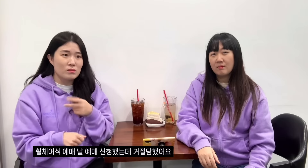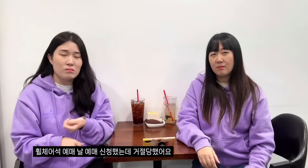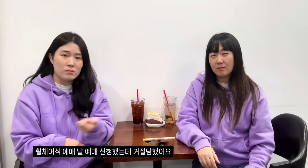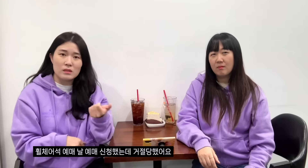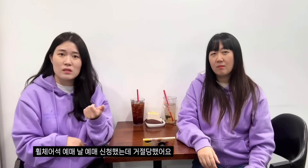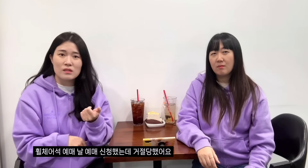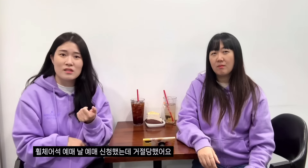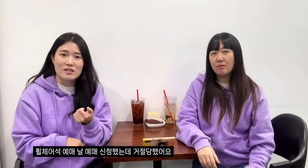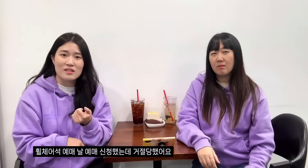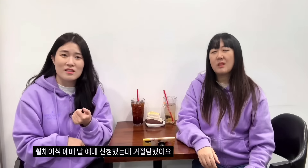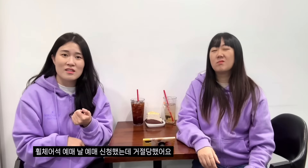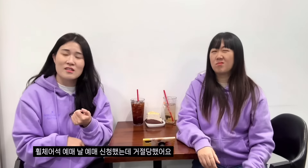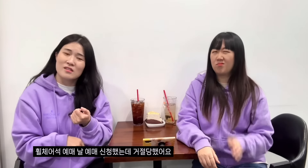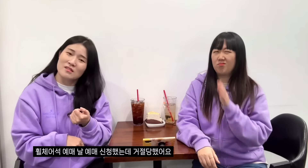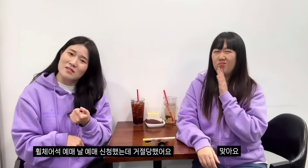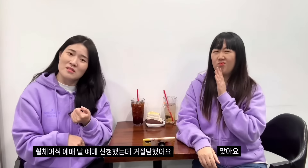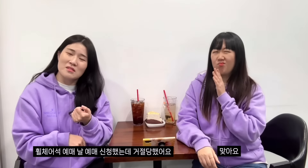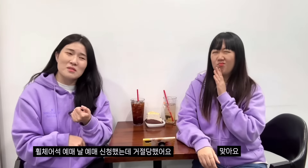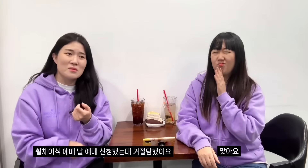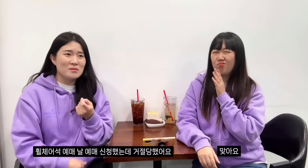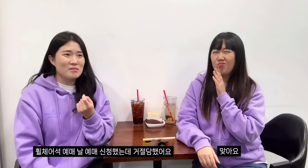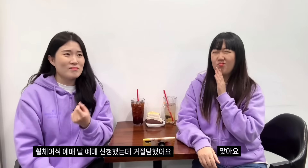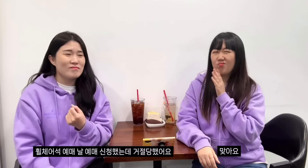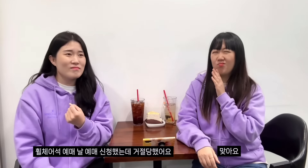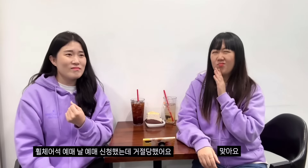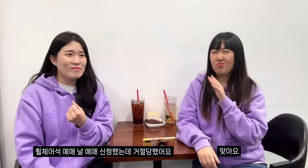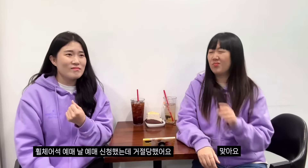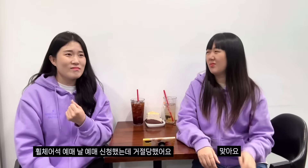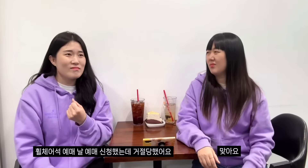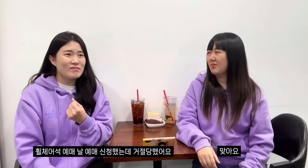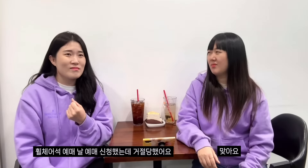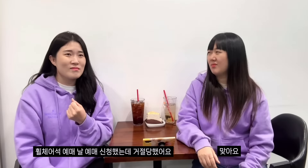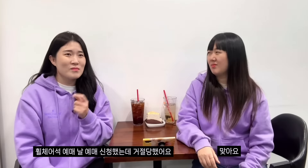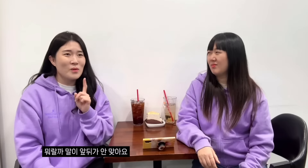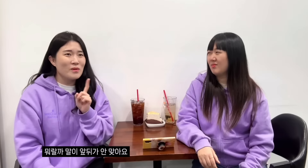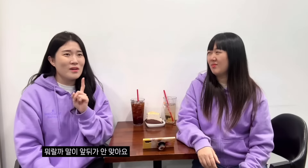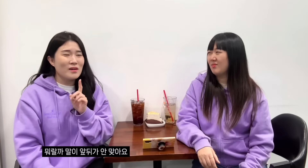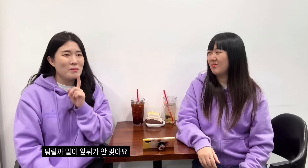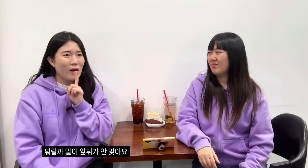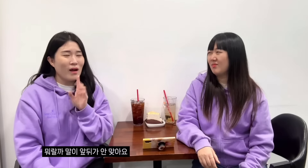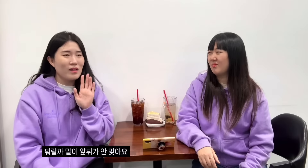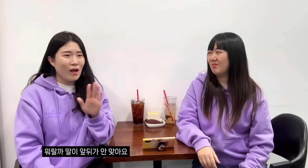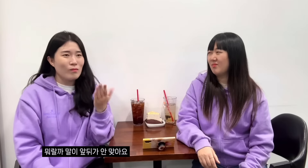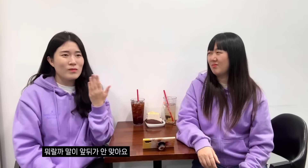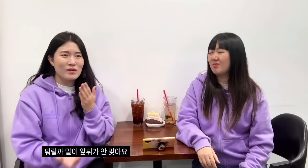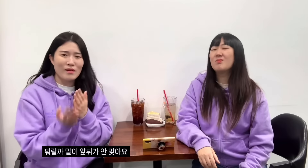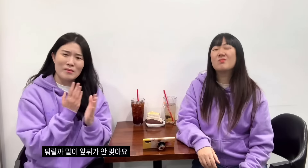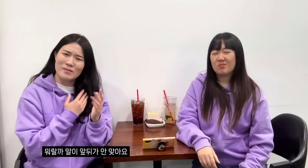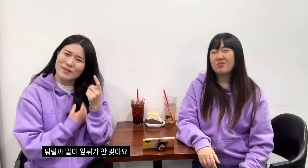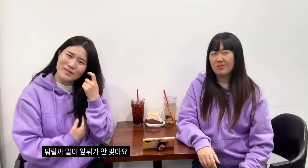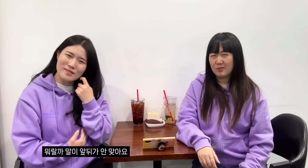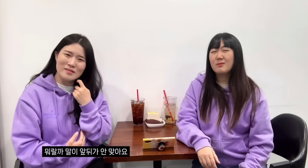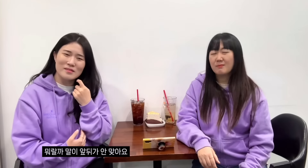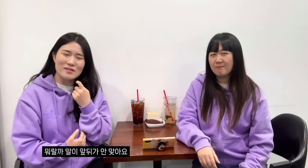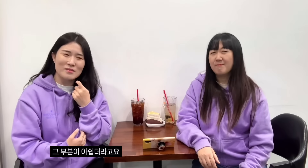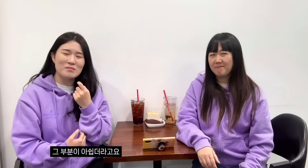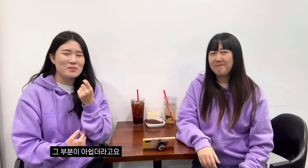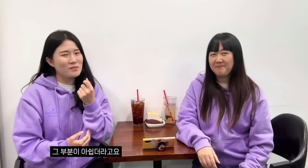I applied for a reservation on the day of the wheelchair seat reservation, but it was rejected. I mean, the words don't make sense